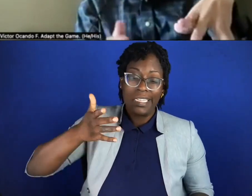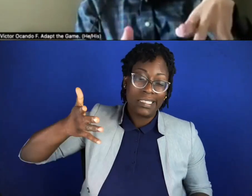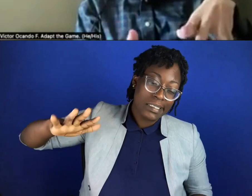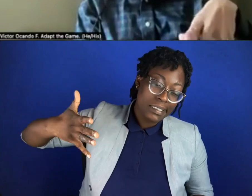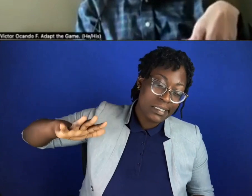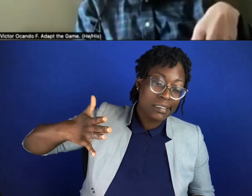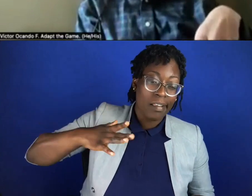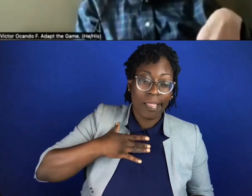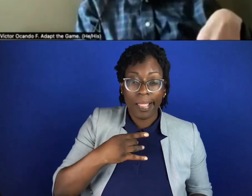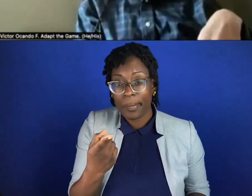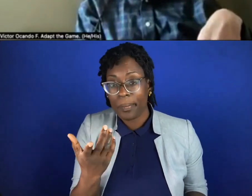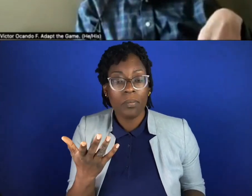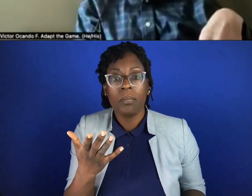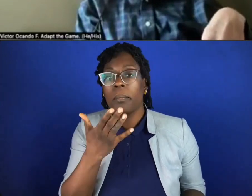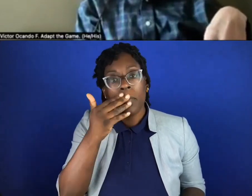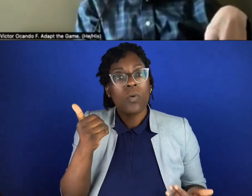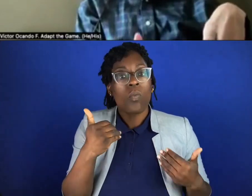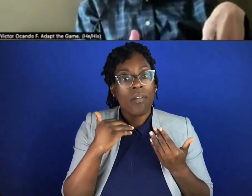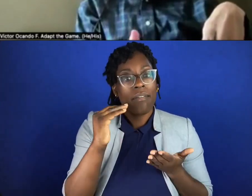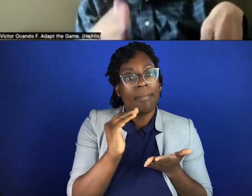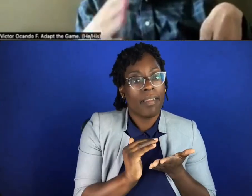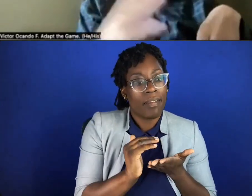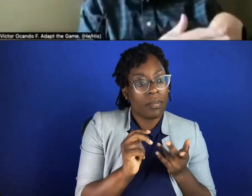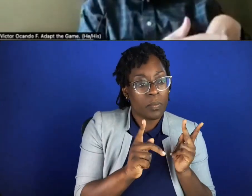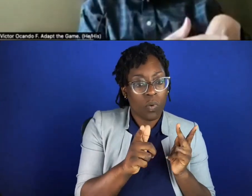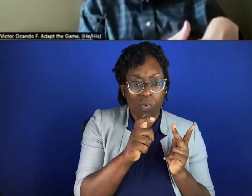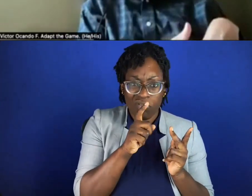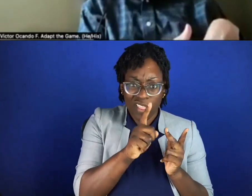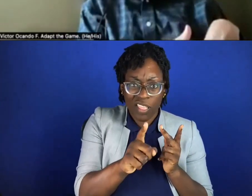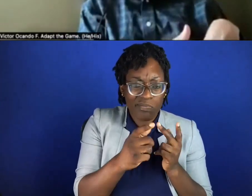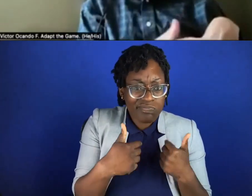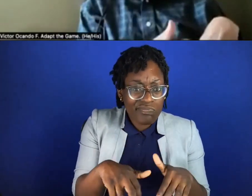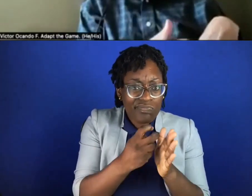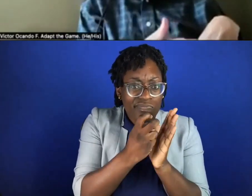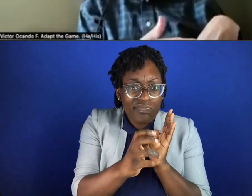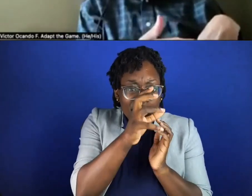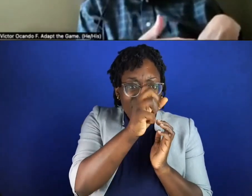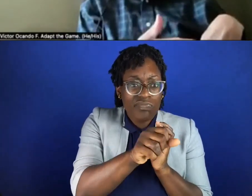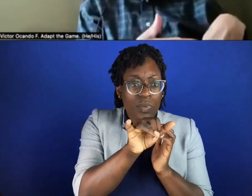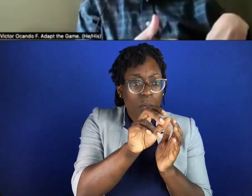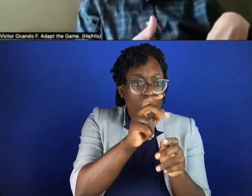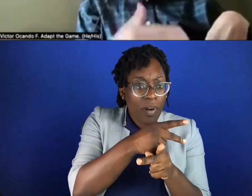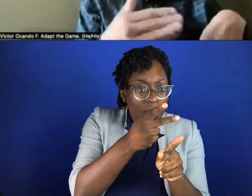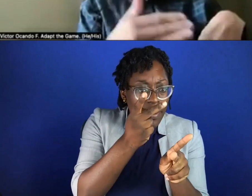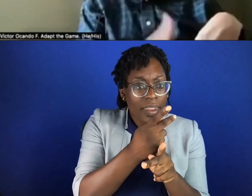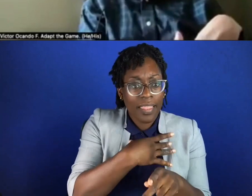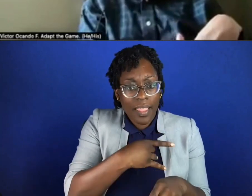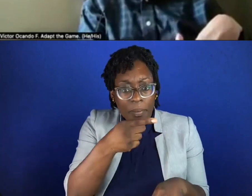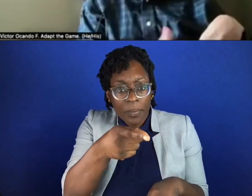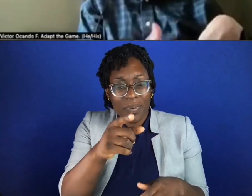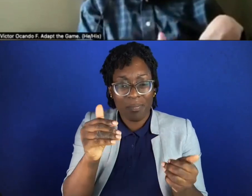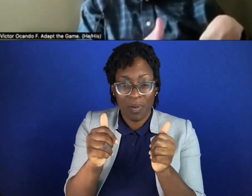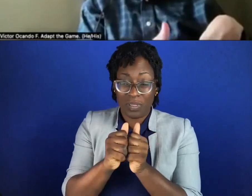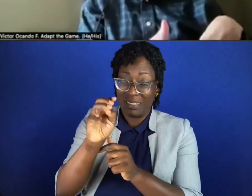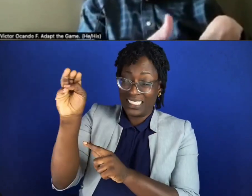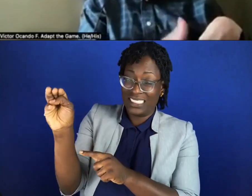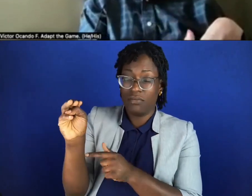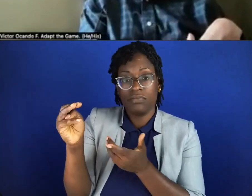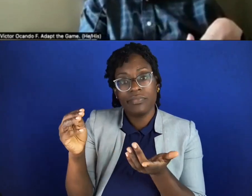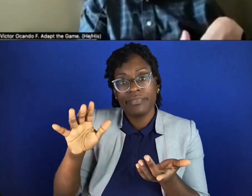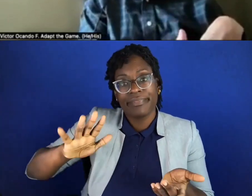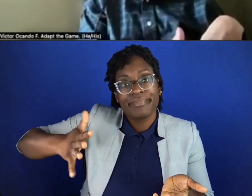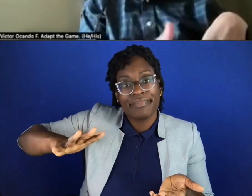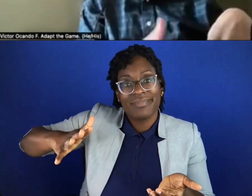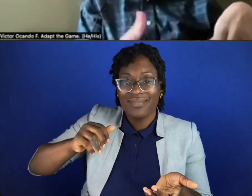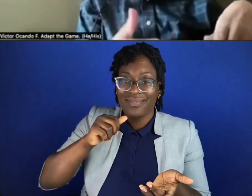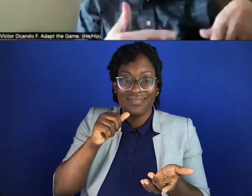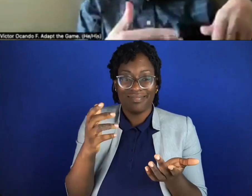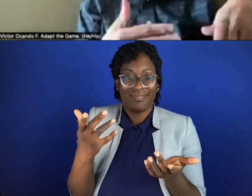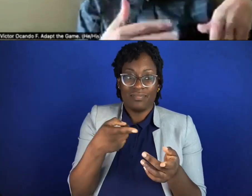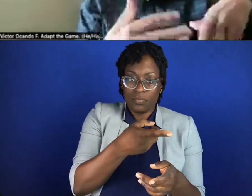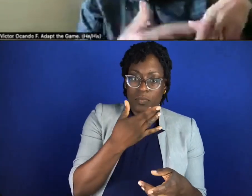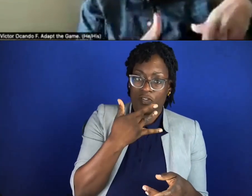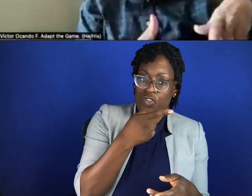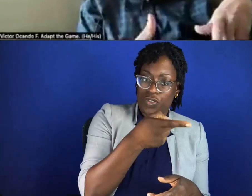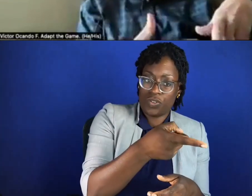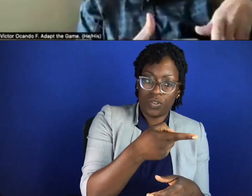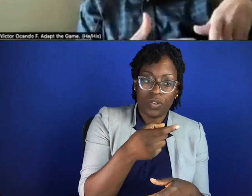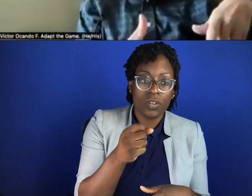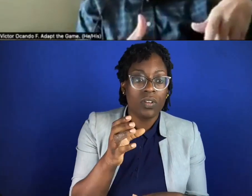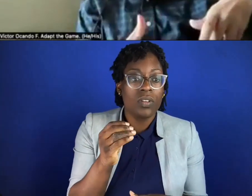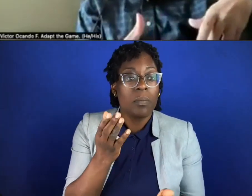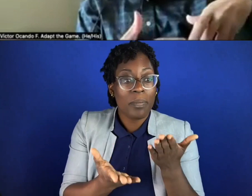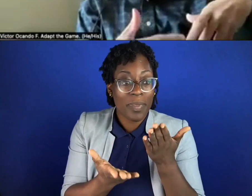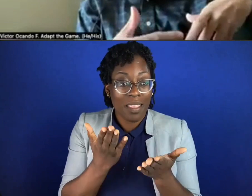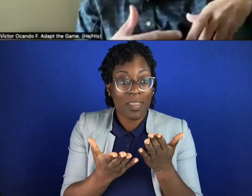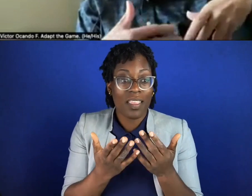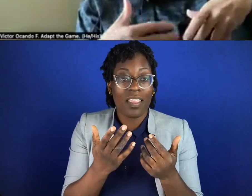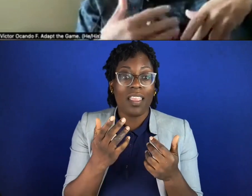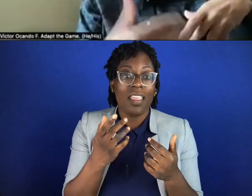you. And don’t fall in love with the solution but fall in love with the problem you know?